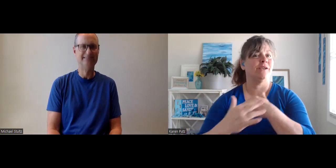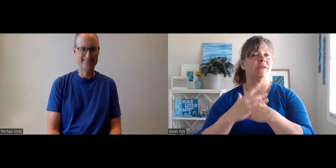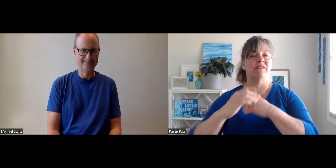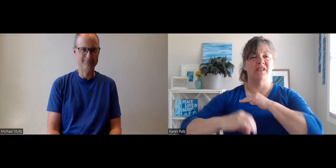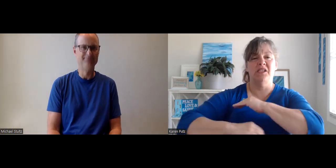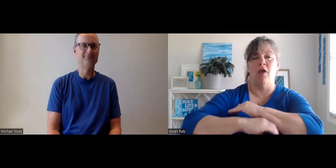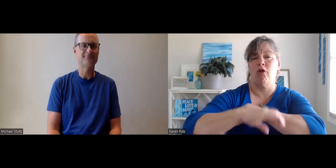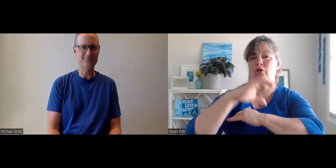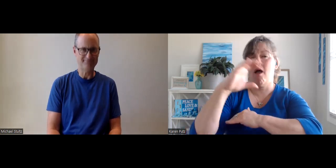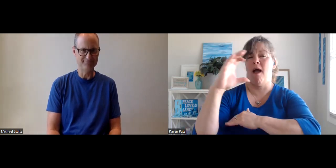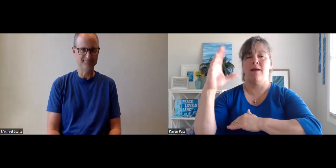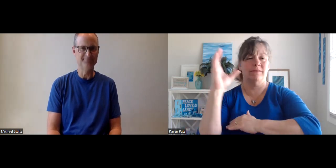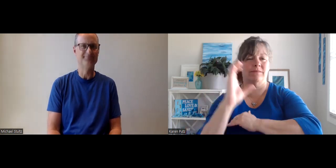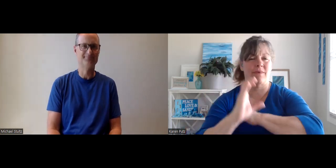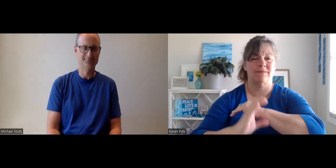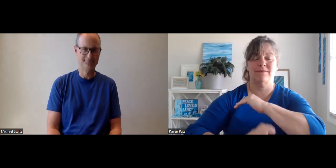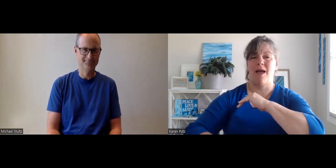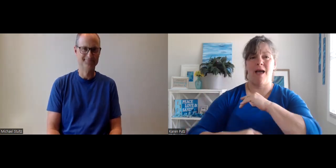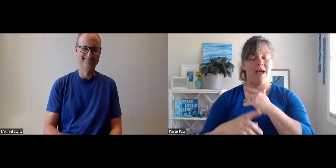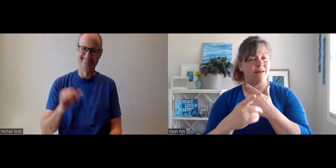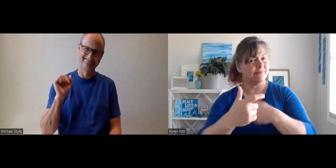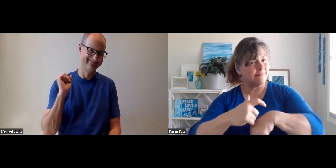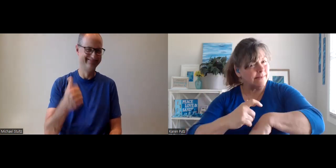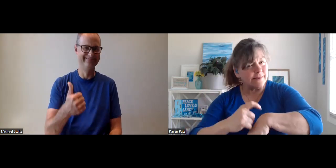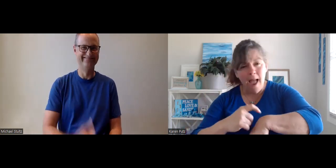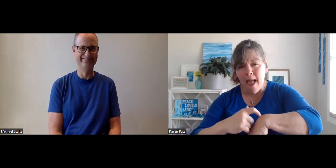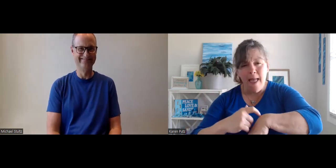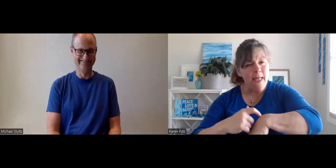there'd be sunrise, sunsets, you know, the timing of,